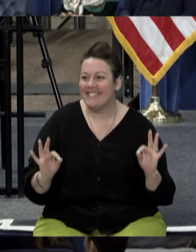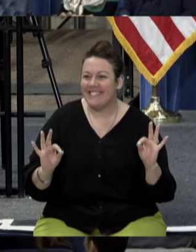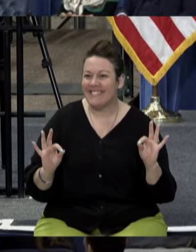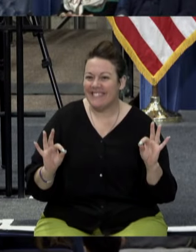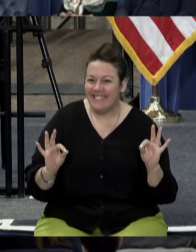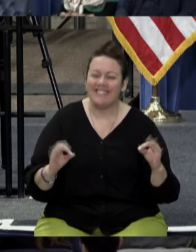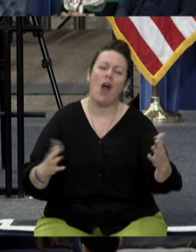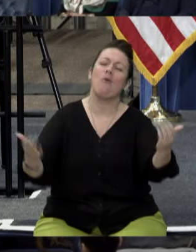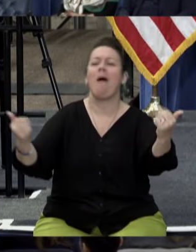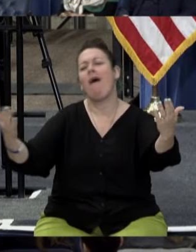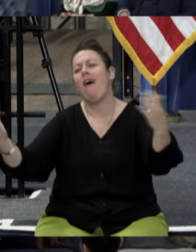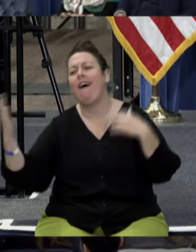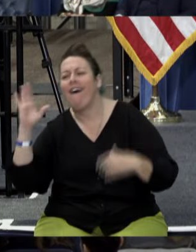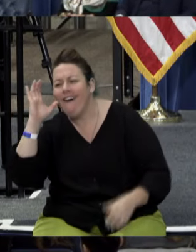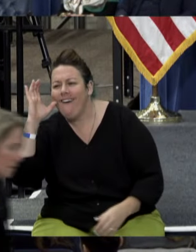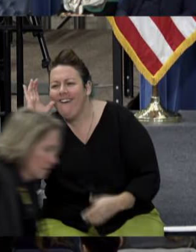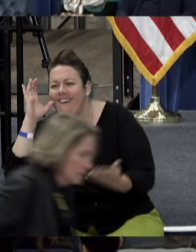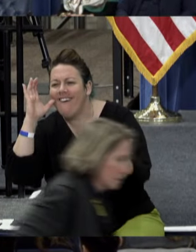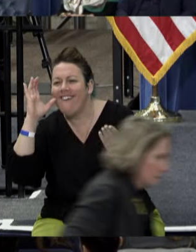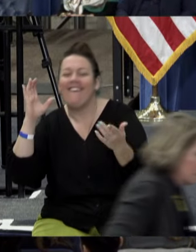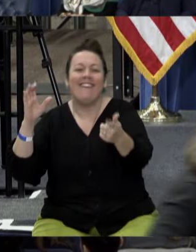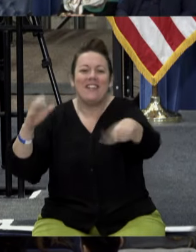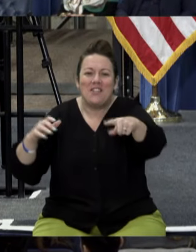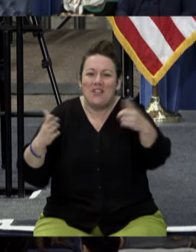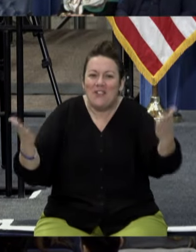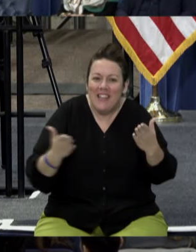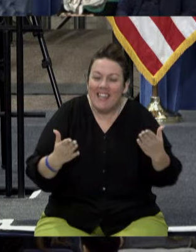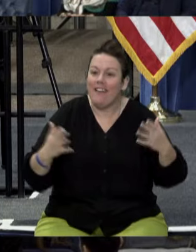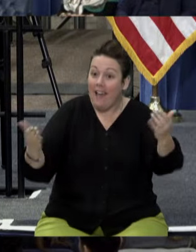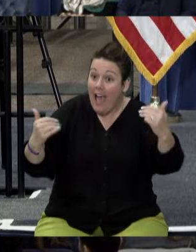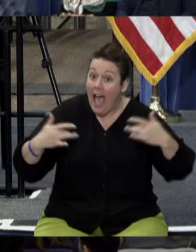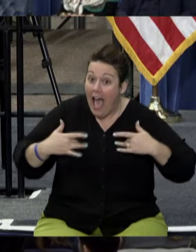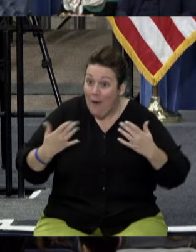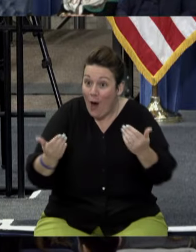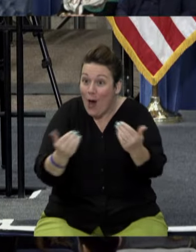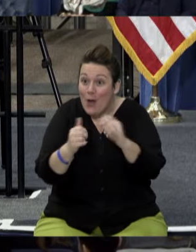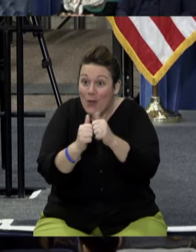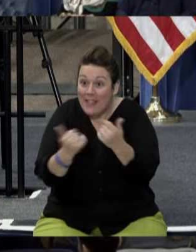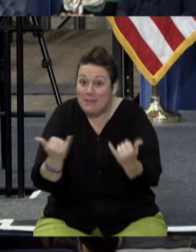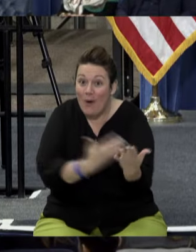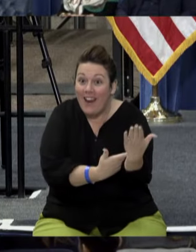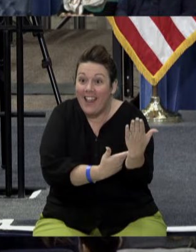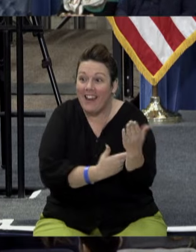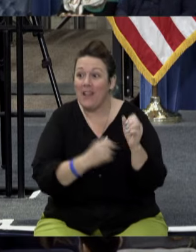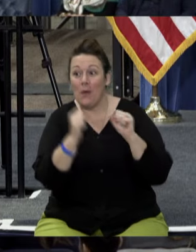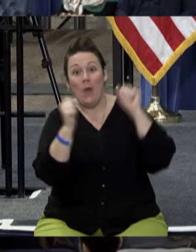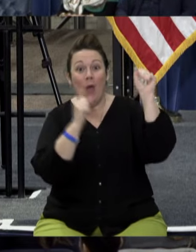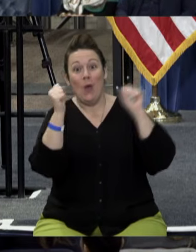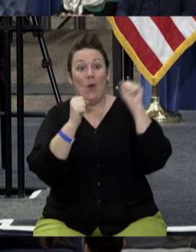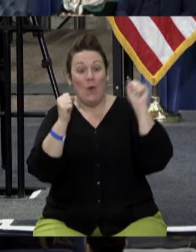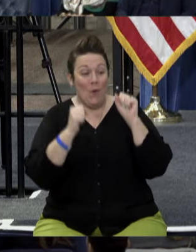on. It's nice that you're here. It's nice -- how's everybody this morning? Go dogs!